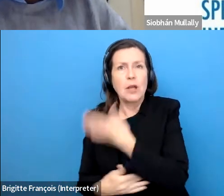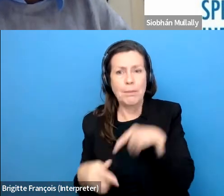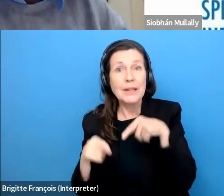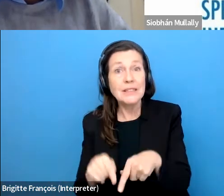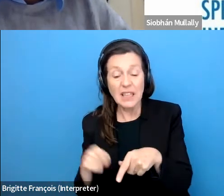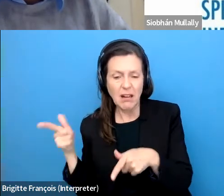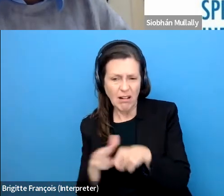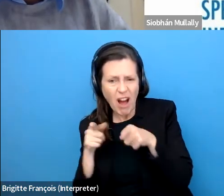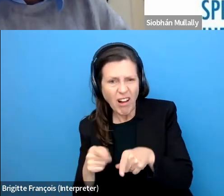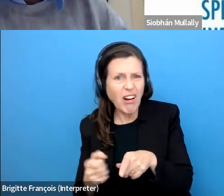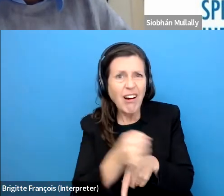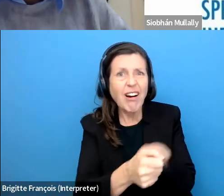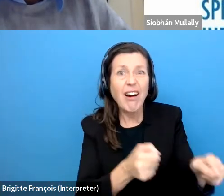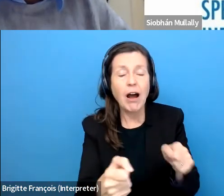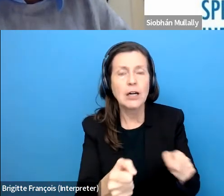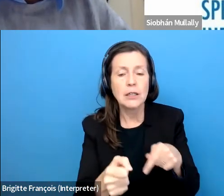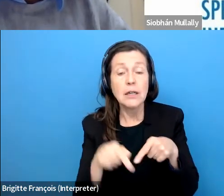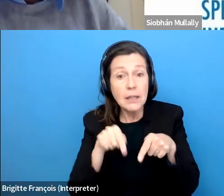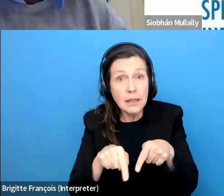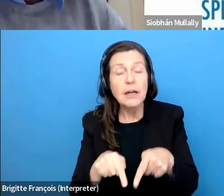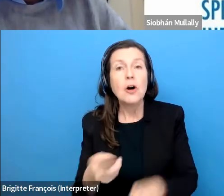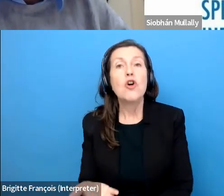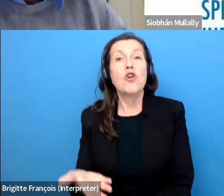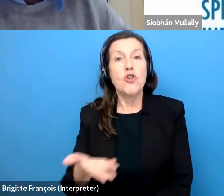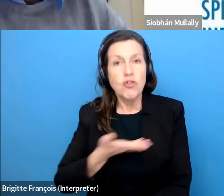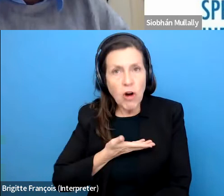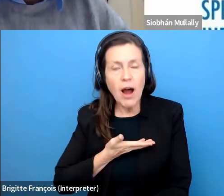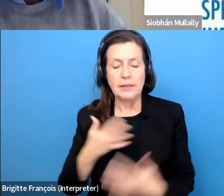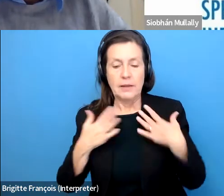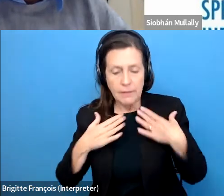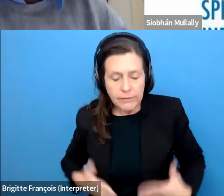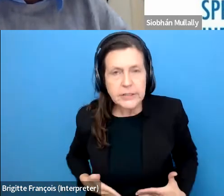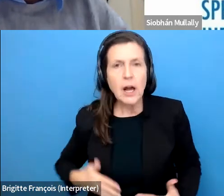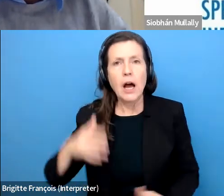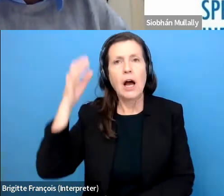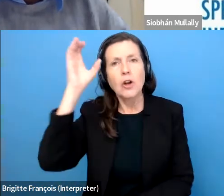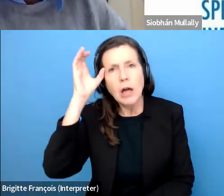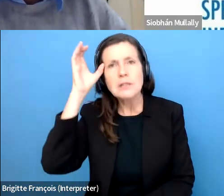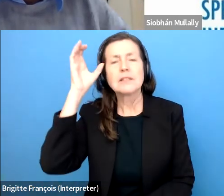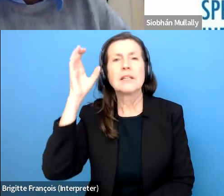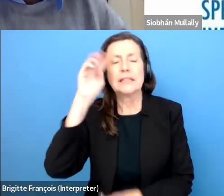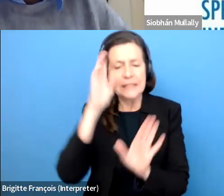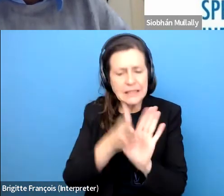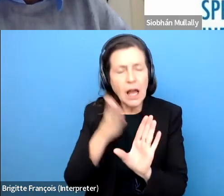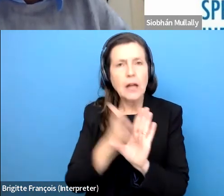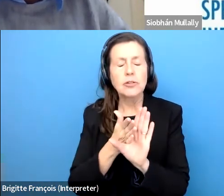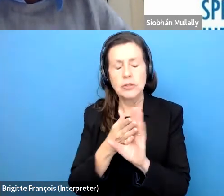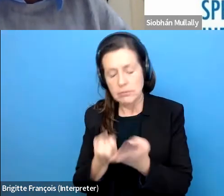to a full physical, cognitive and psychological recovery from the experience of trafficking.